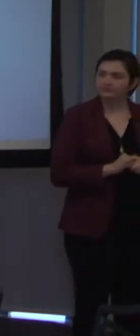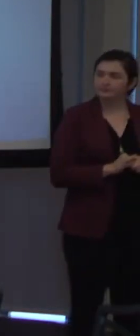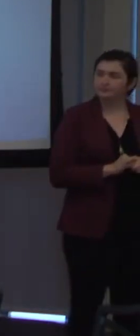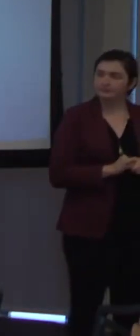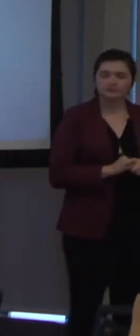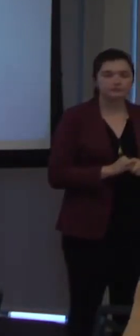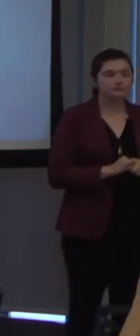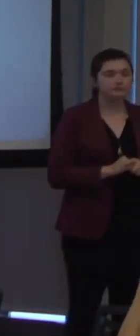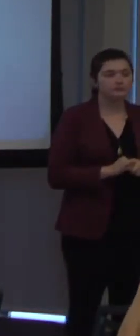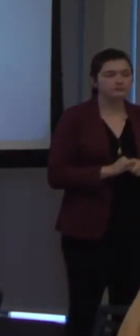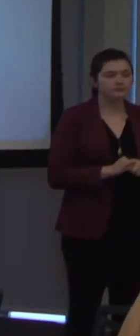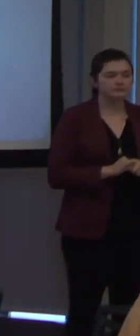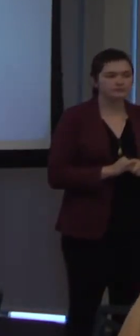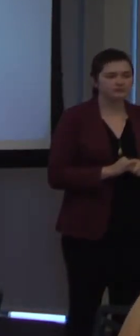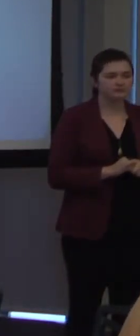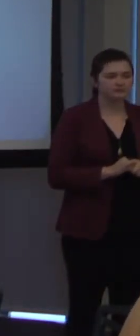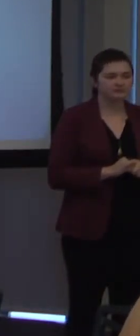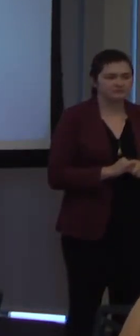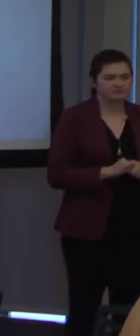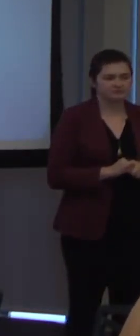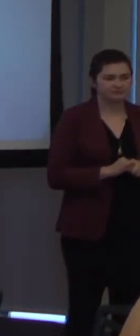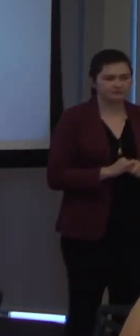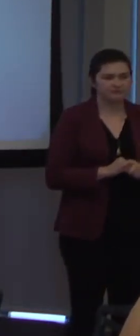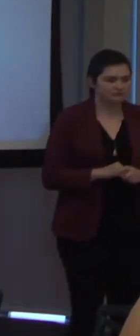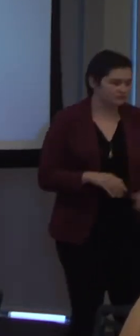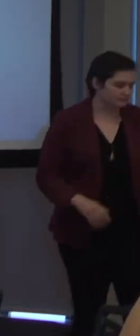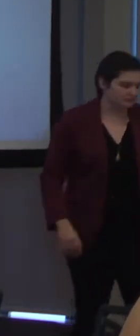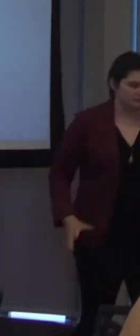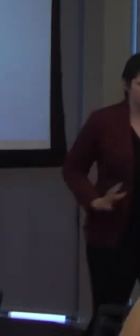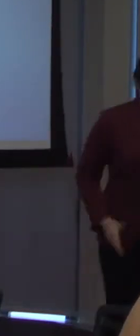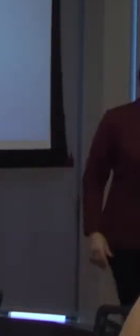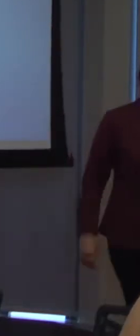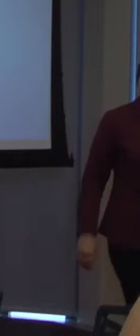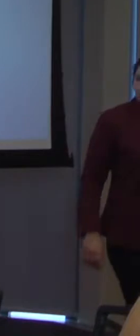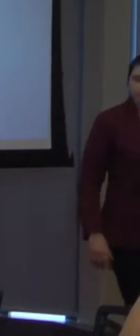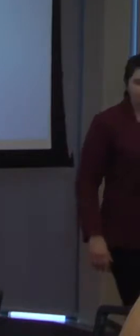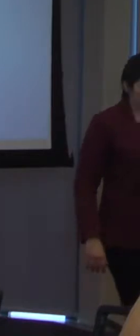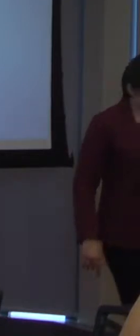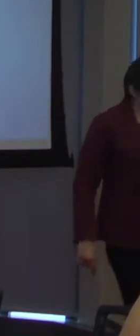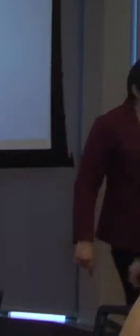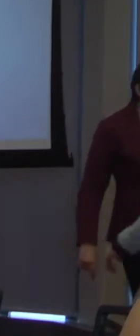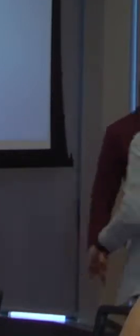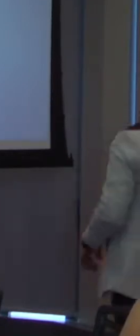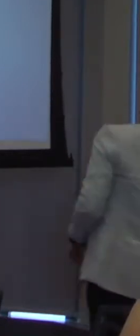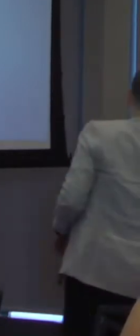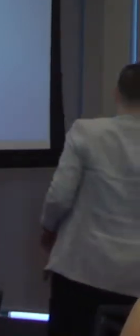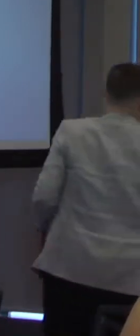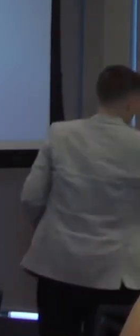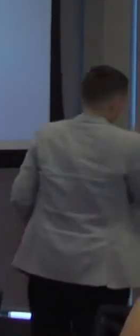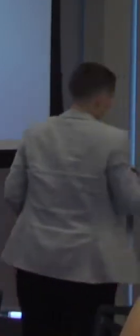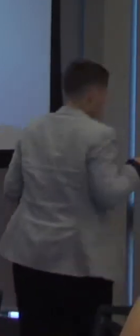So, kind of, what were the challenges going into creating an event like this, and what have you learned?